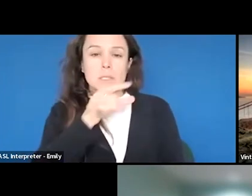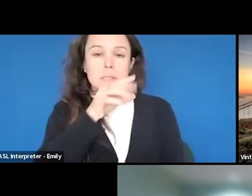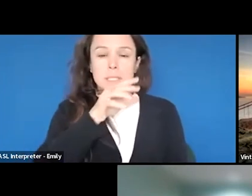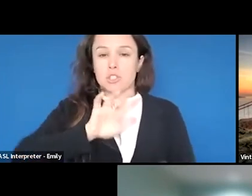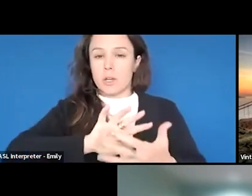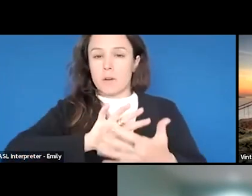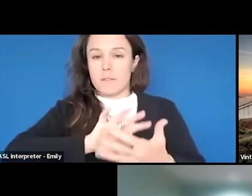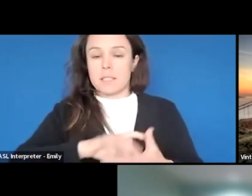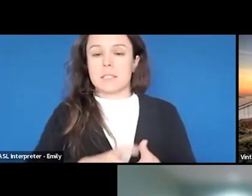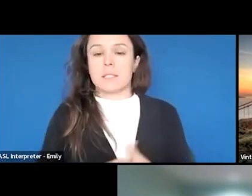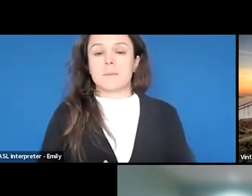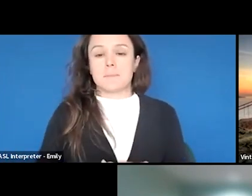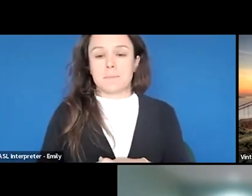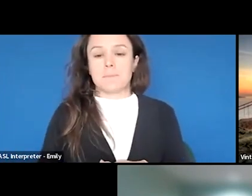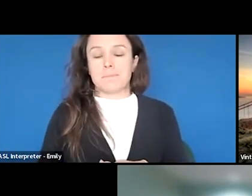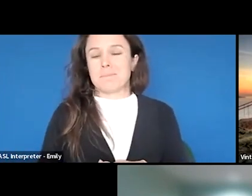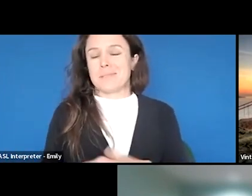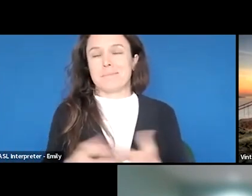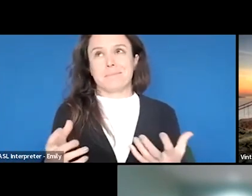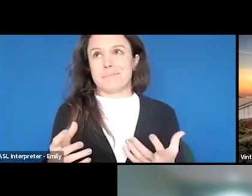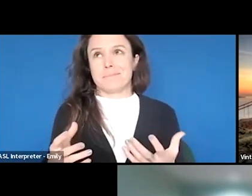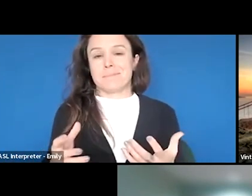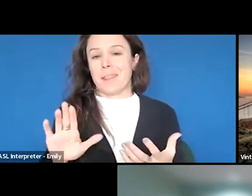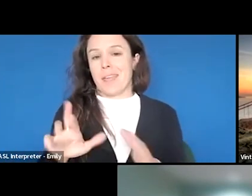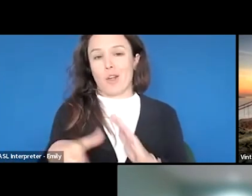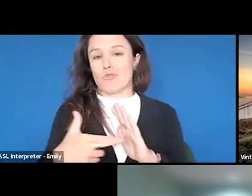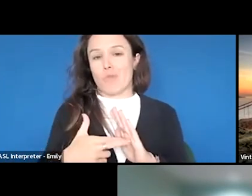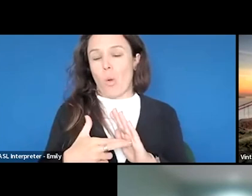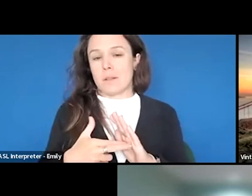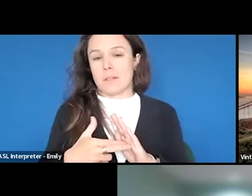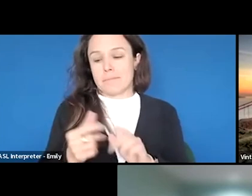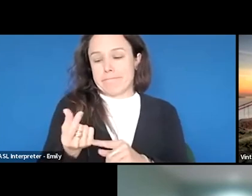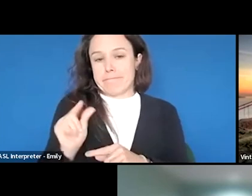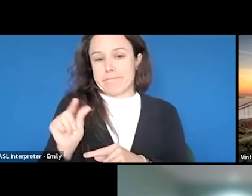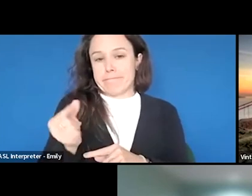but as I say, they all have a narrow role. The idea that you could be you know use it